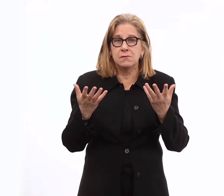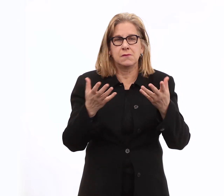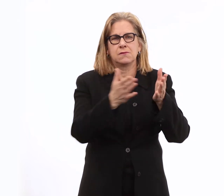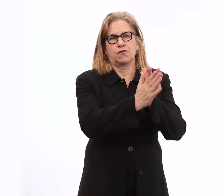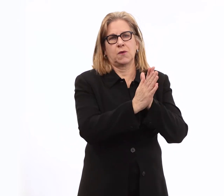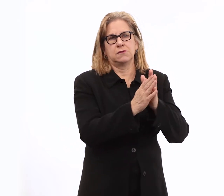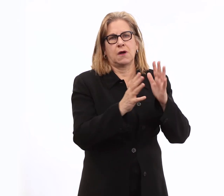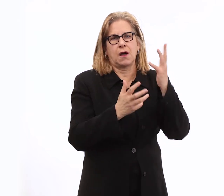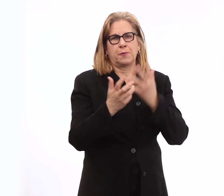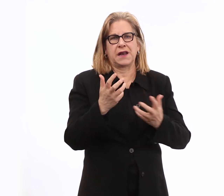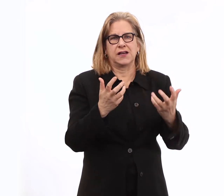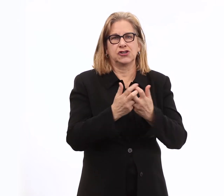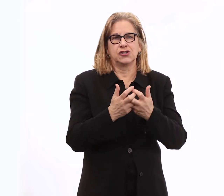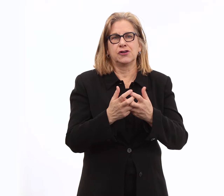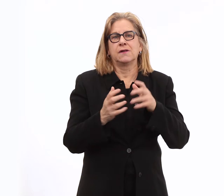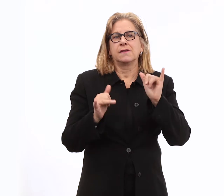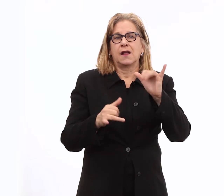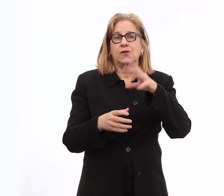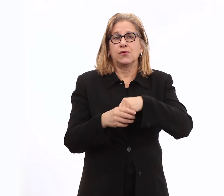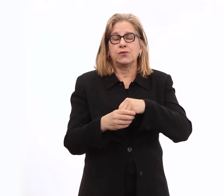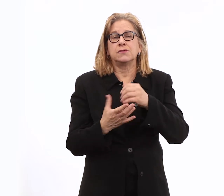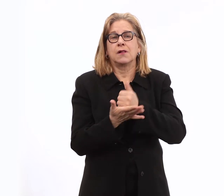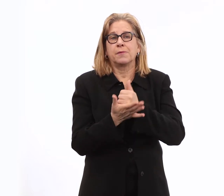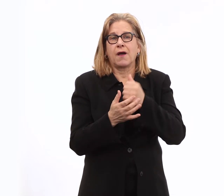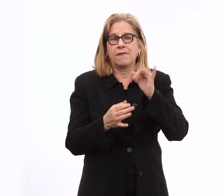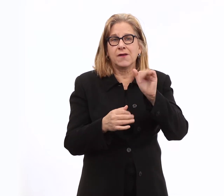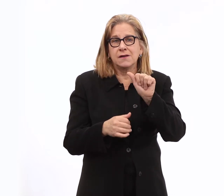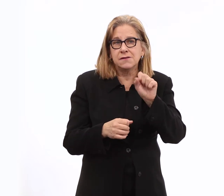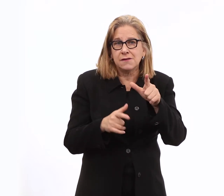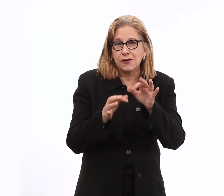This includes the help of an American Sign Language interpreter.